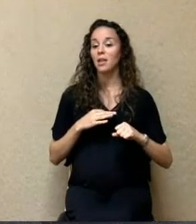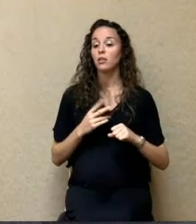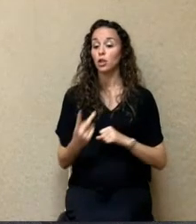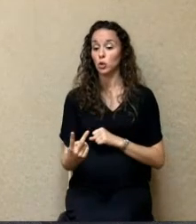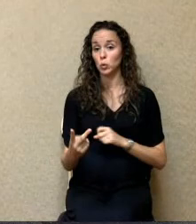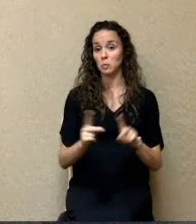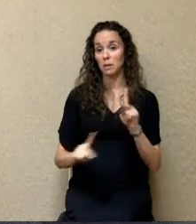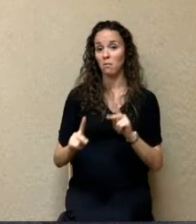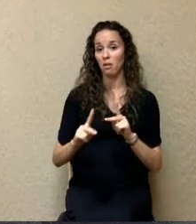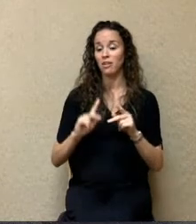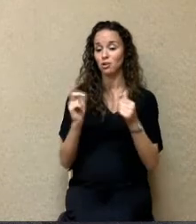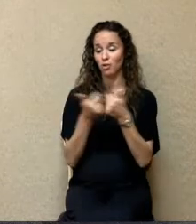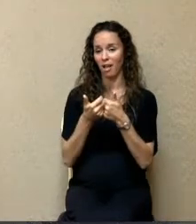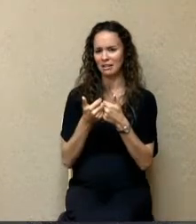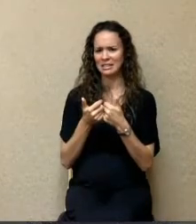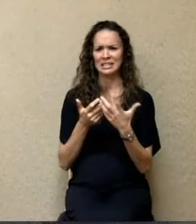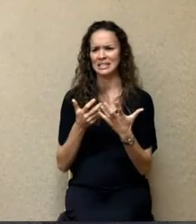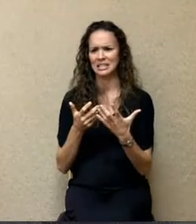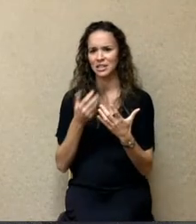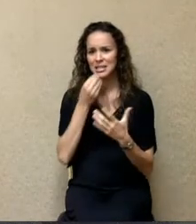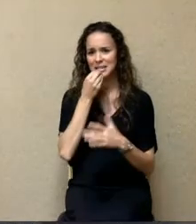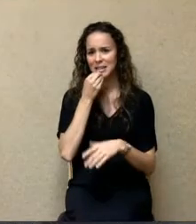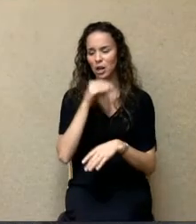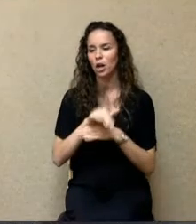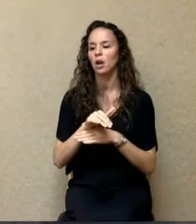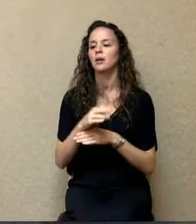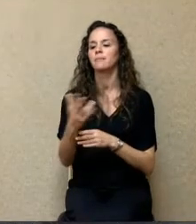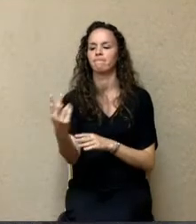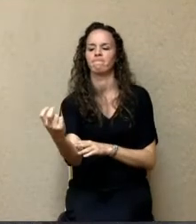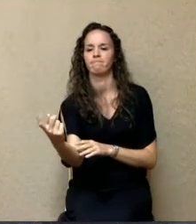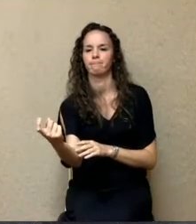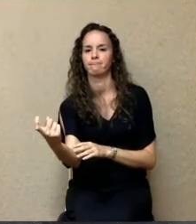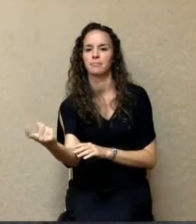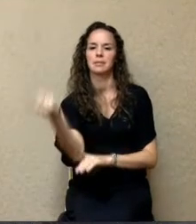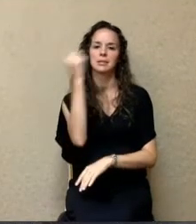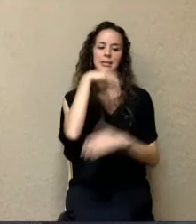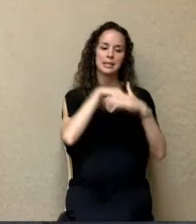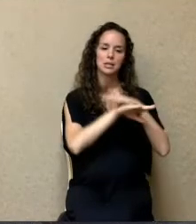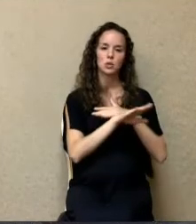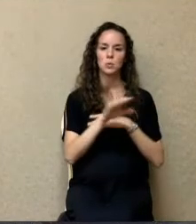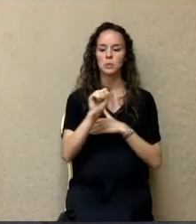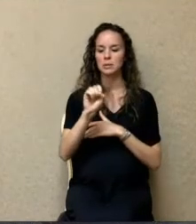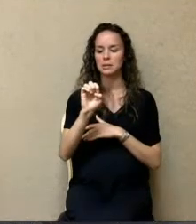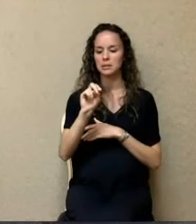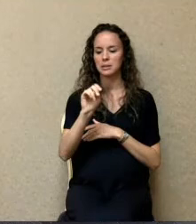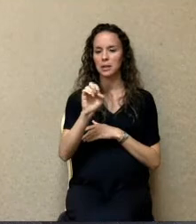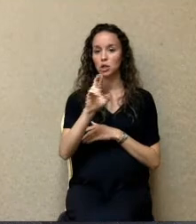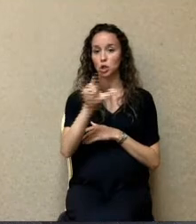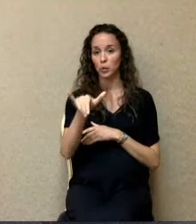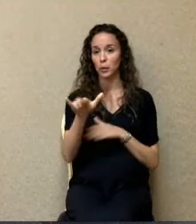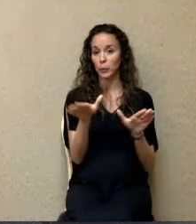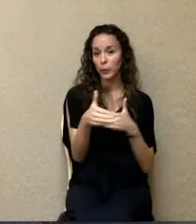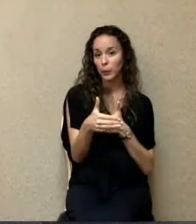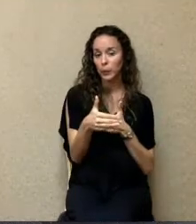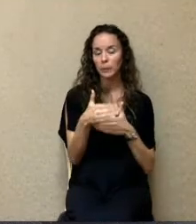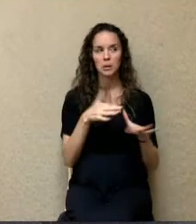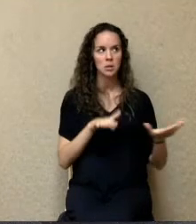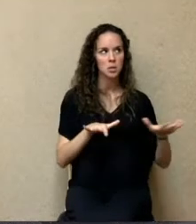we brought them into the sensory room, allowed them to experience that. One went for a walk outside.